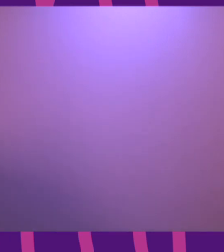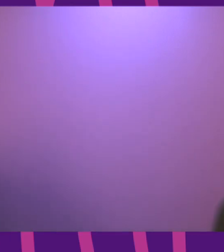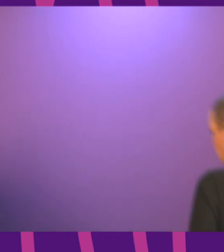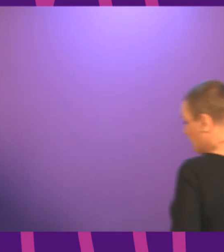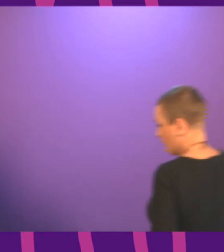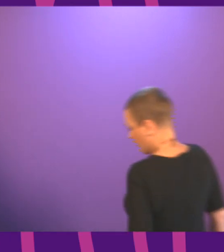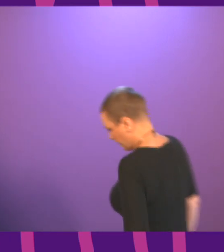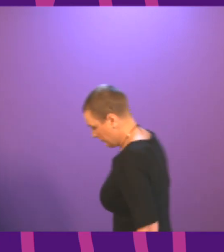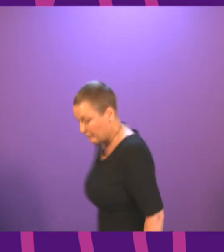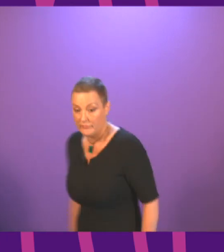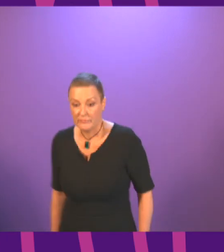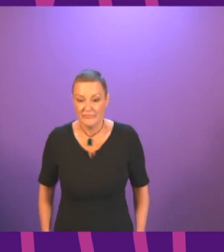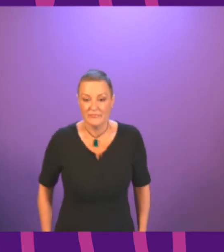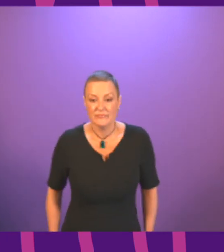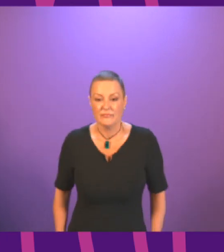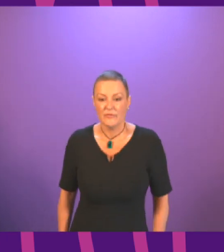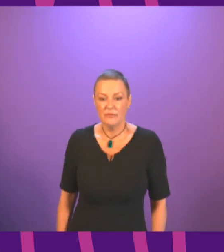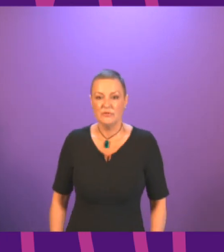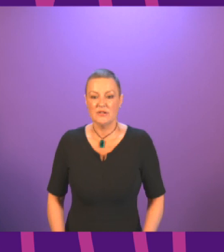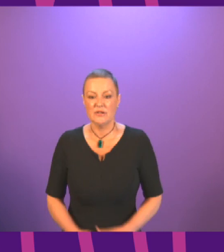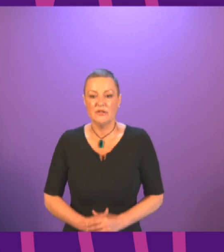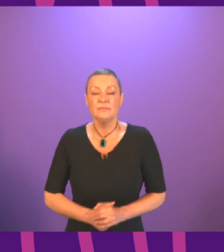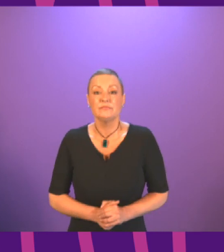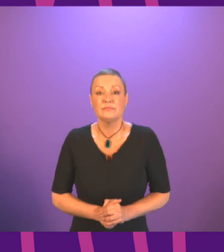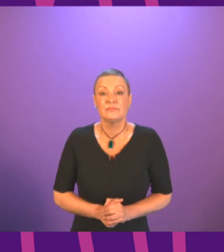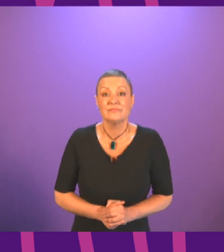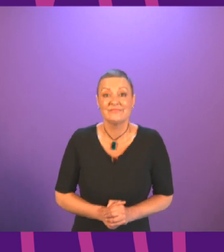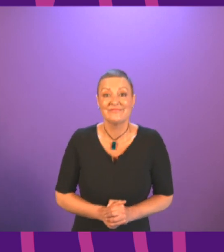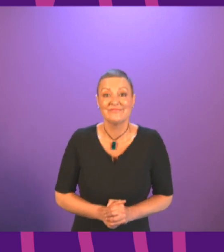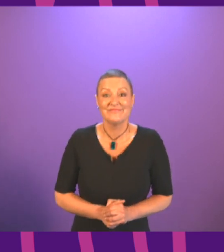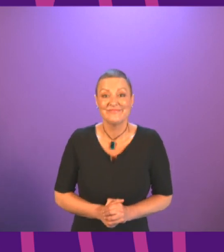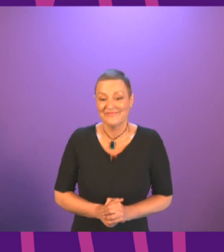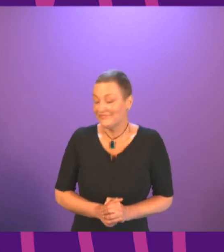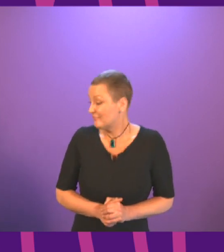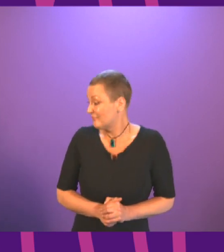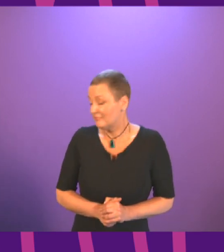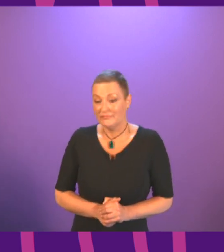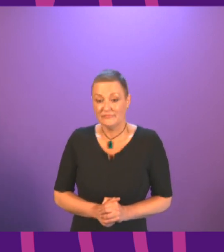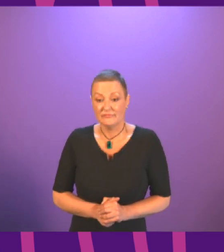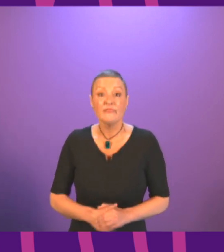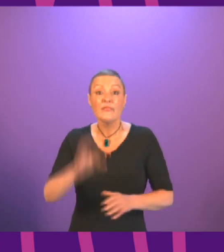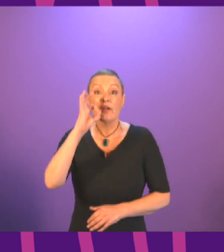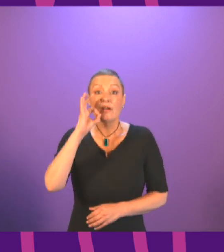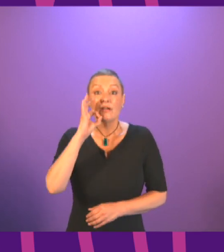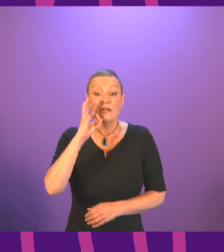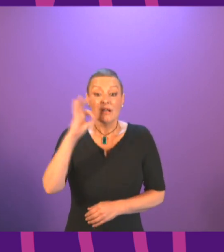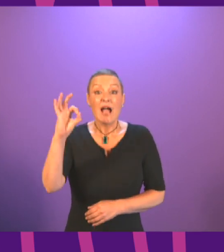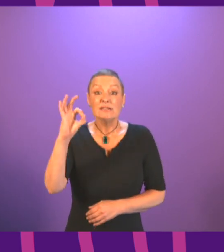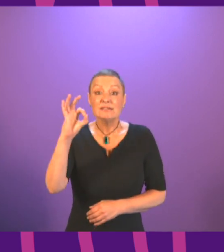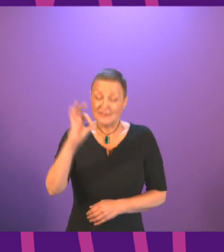To ask the First Minister what guidance the Scottish Government has issued for marking